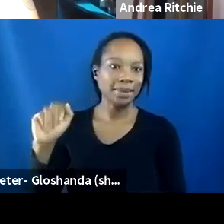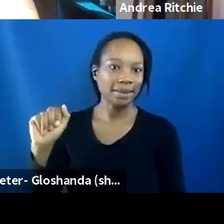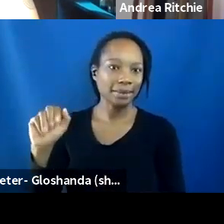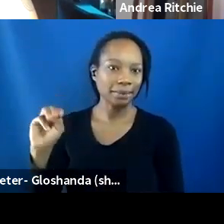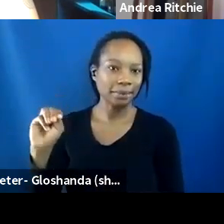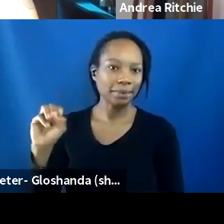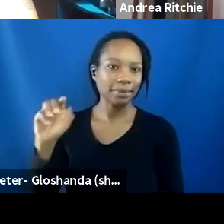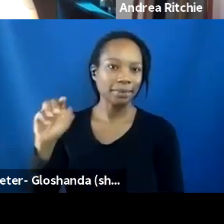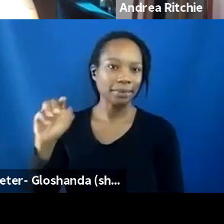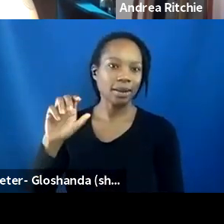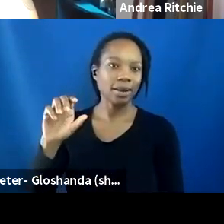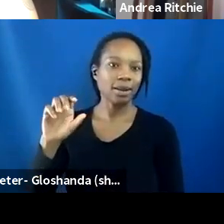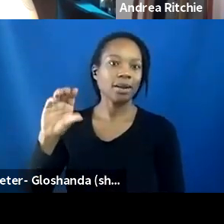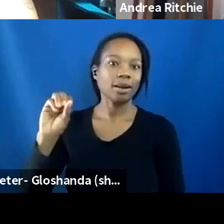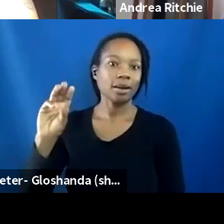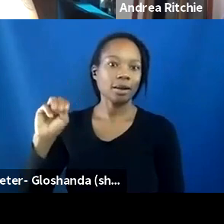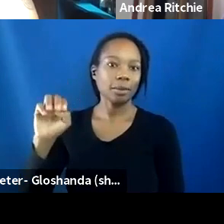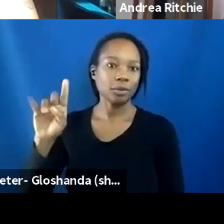Y-O-L-O A-K-I-L-I.